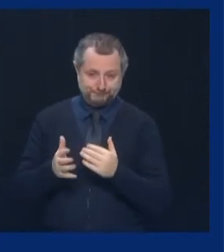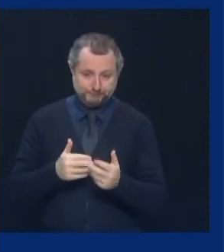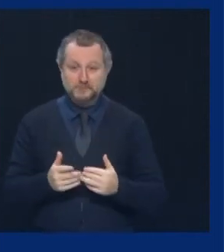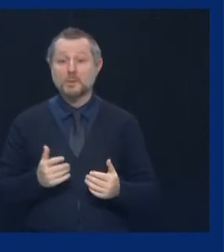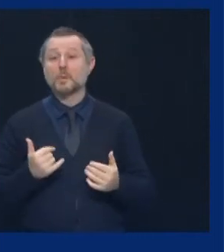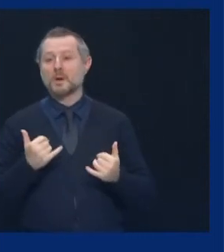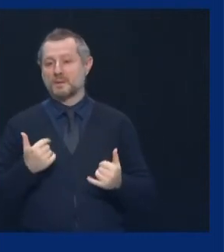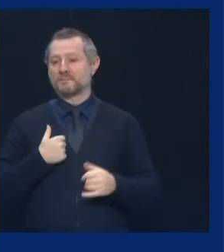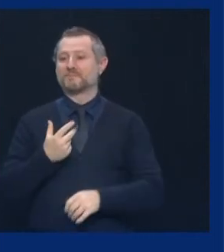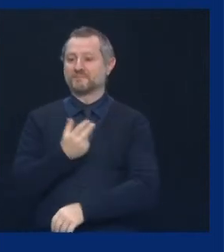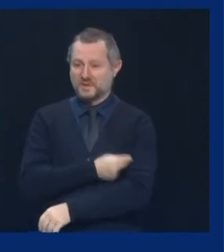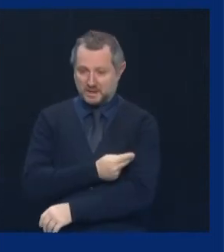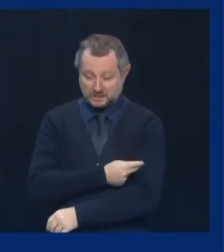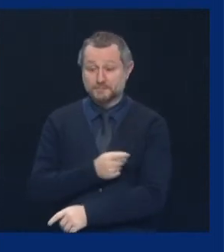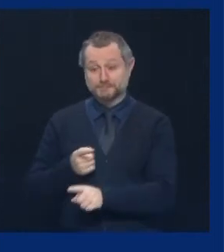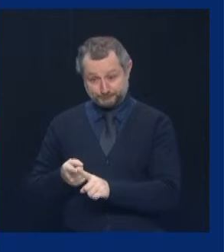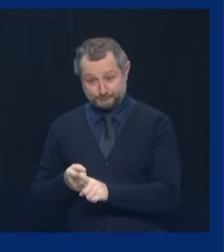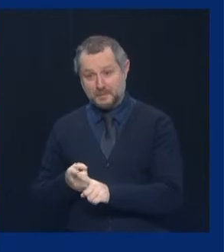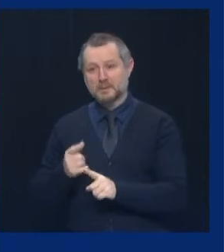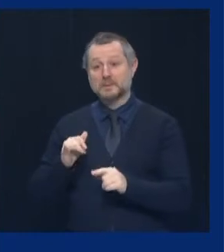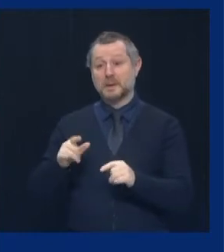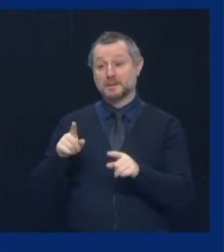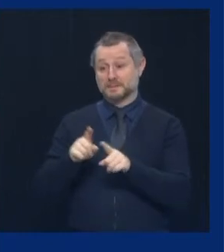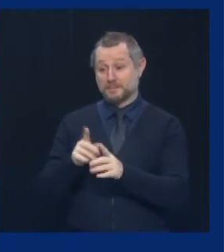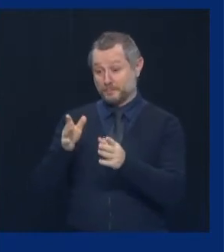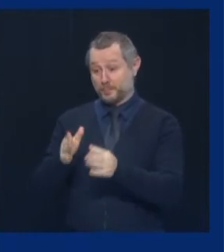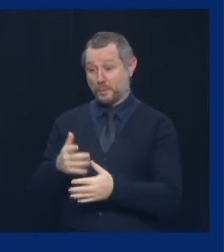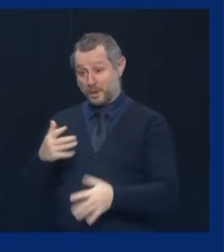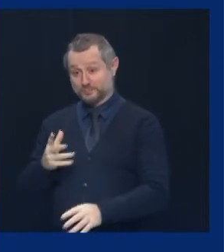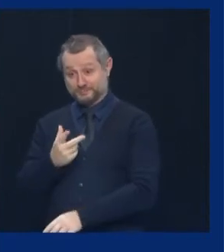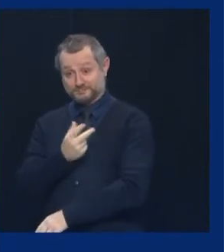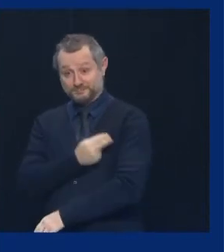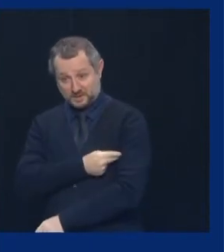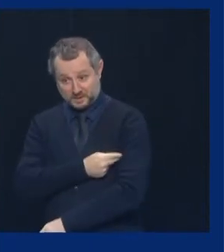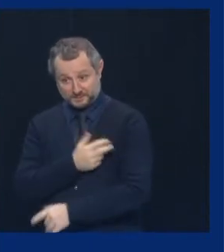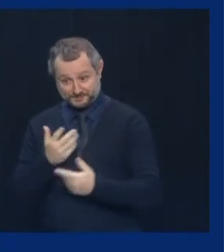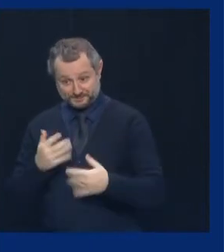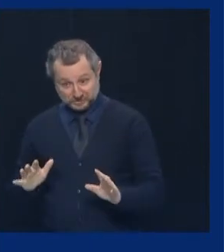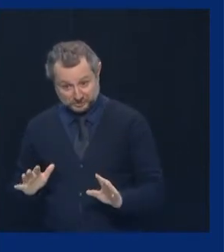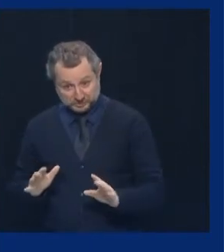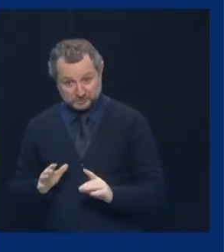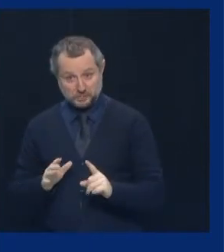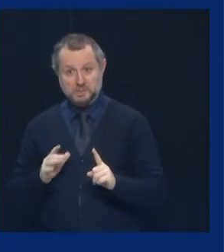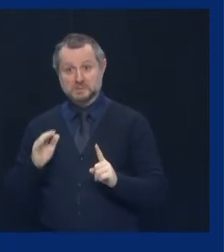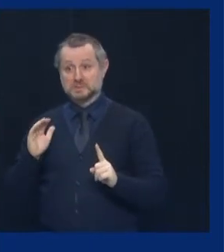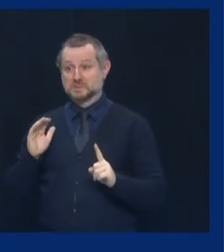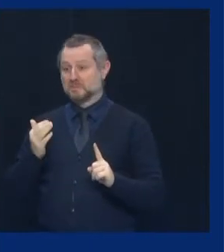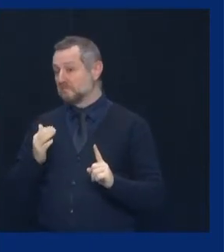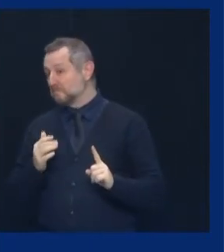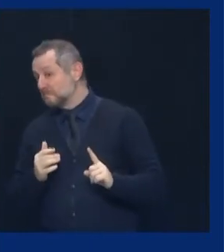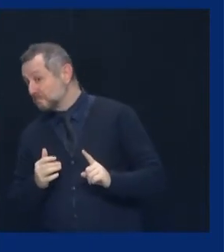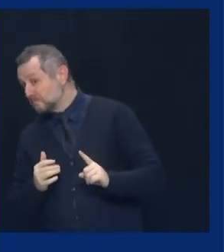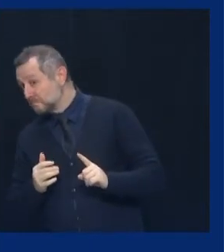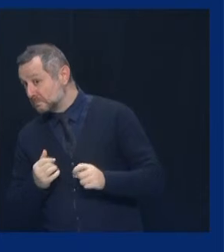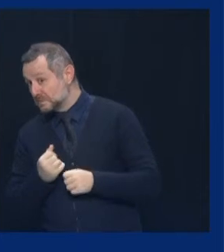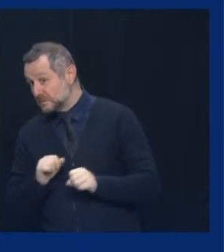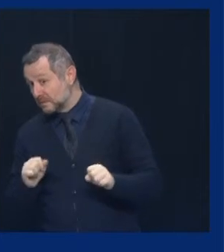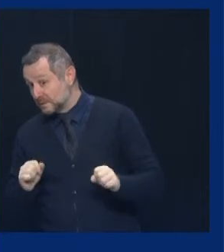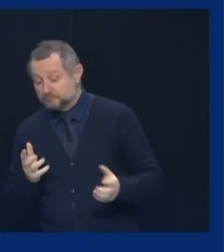IT. PSYCHOLOGICALLY YOU COULDN'T SUSTAIN IT. BUT YOU DO HAVE VACCINATIONS.